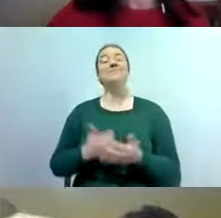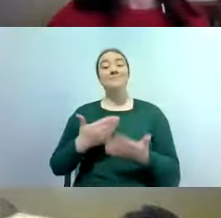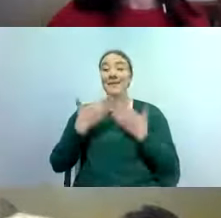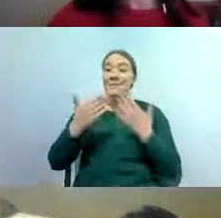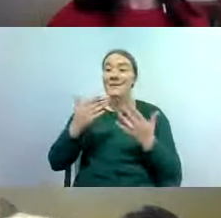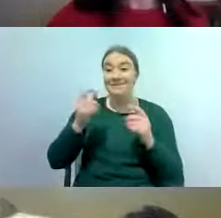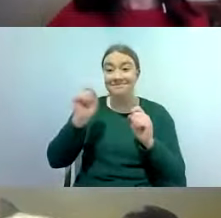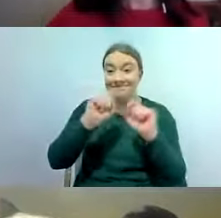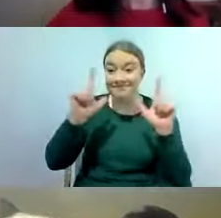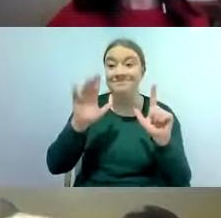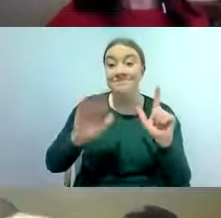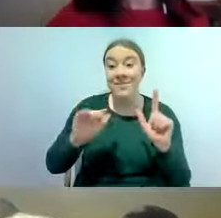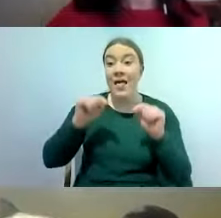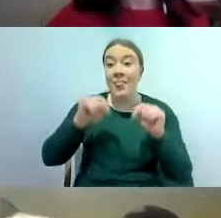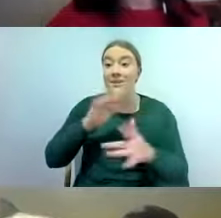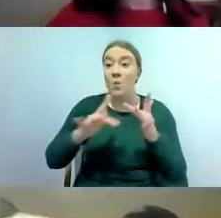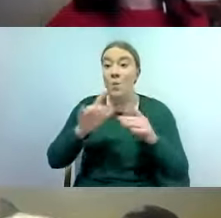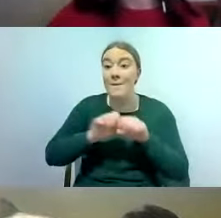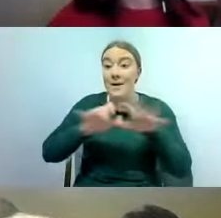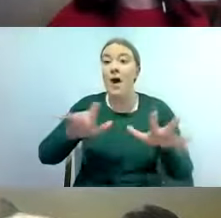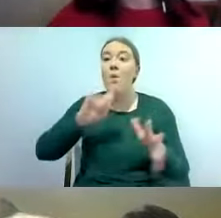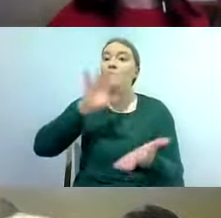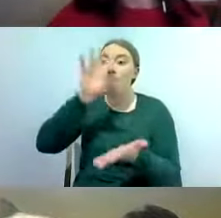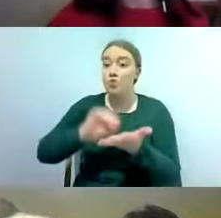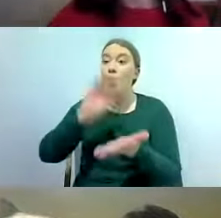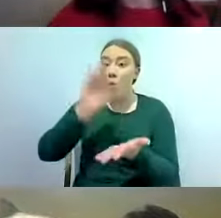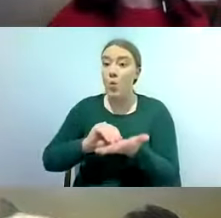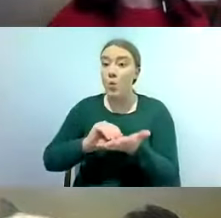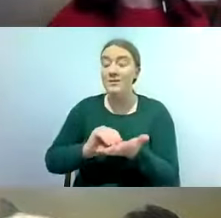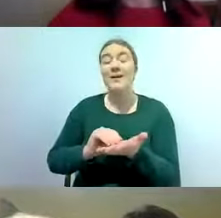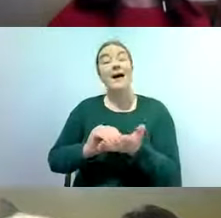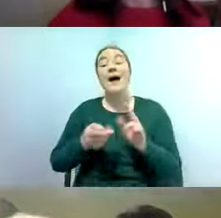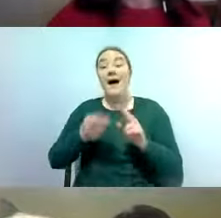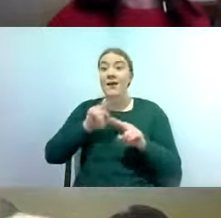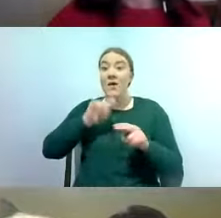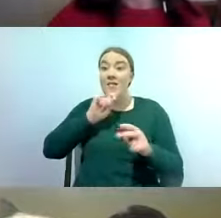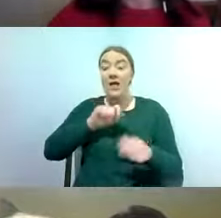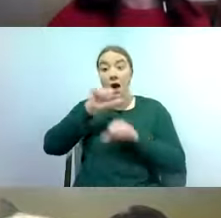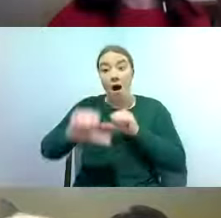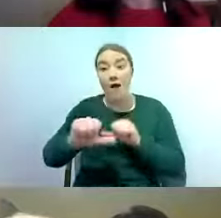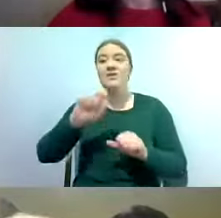this webinar will be recorded and will all going well be accessible on the unlocking the seven